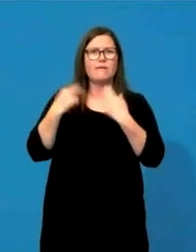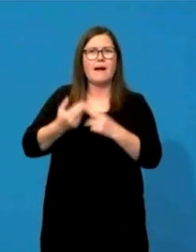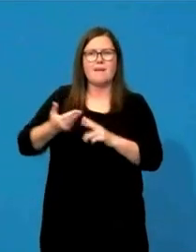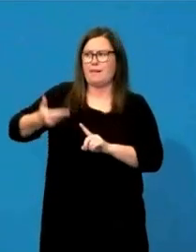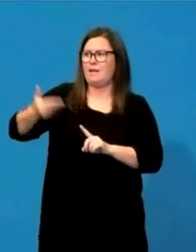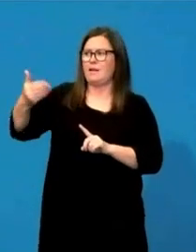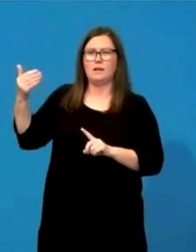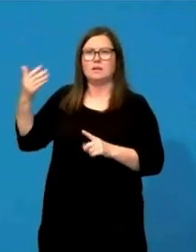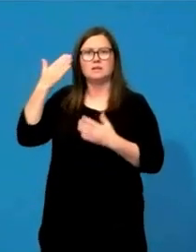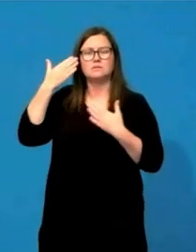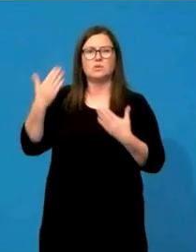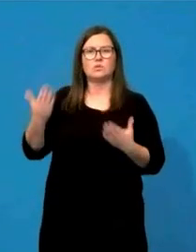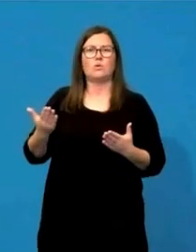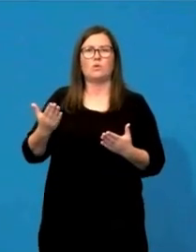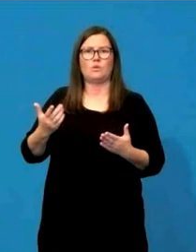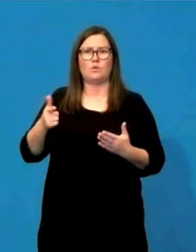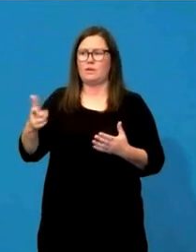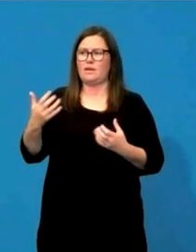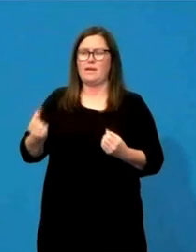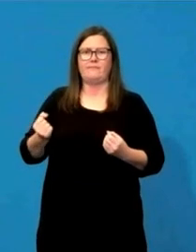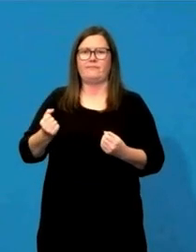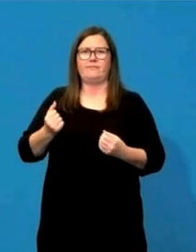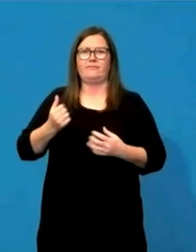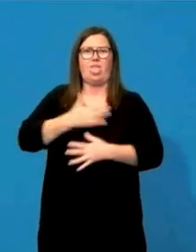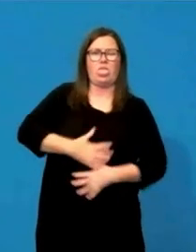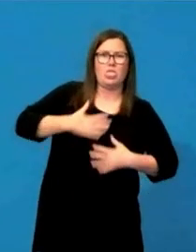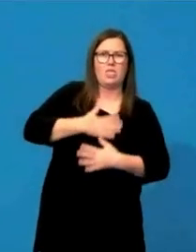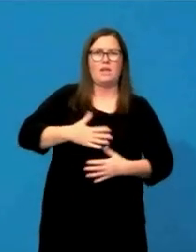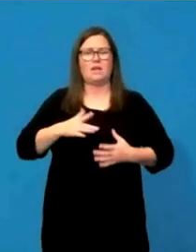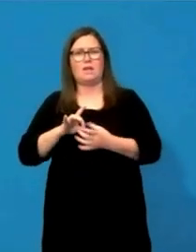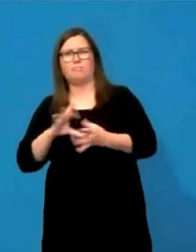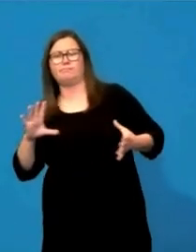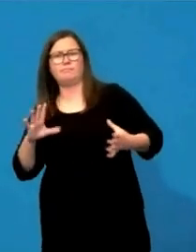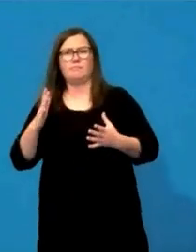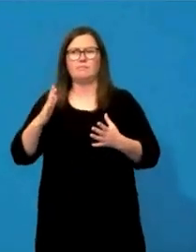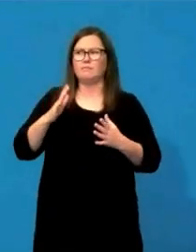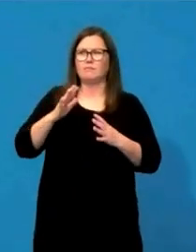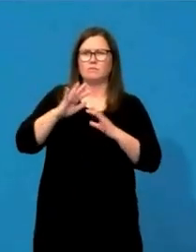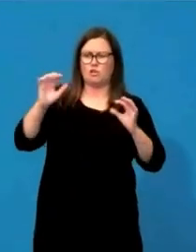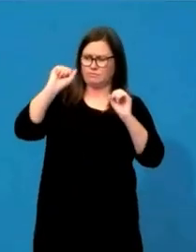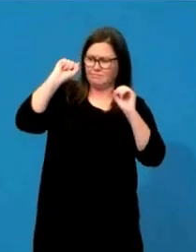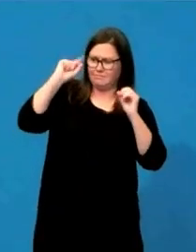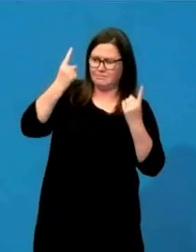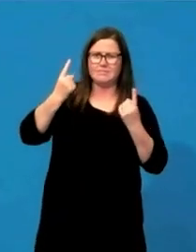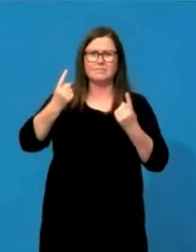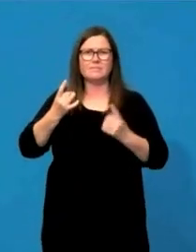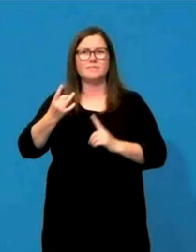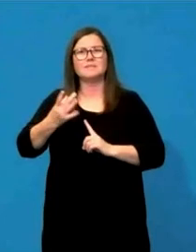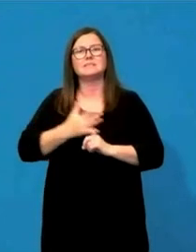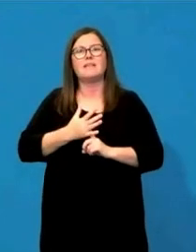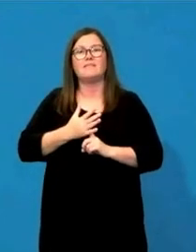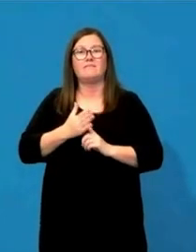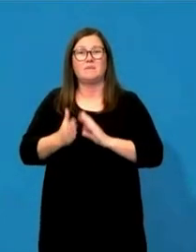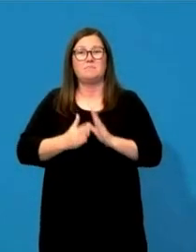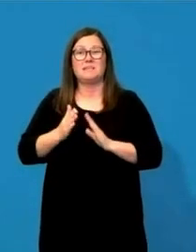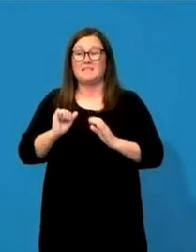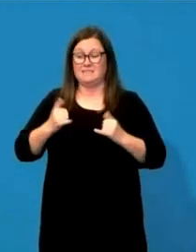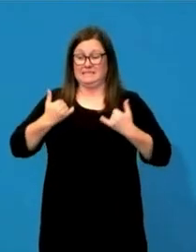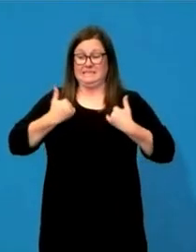illnesses for them, where you - where we say you get sick from the inside out and can